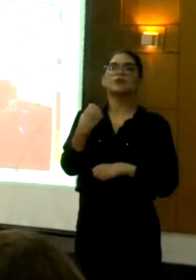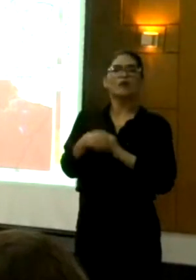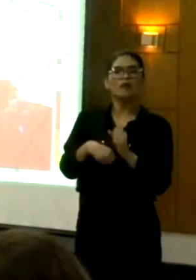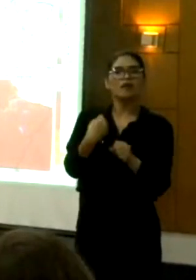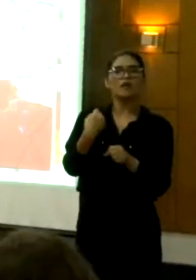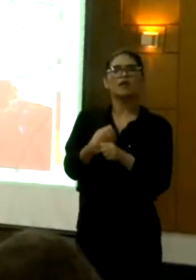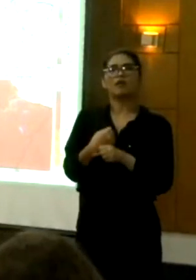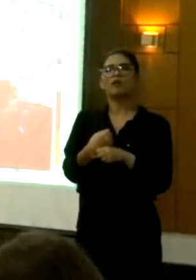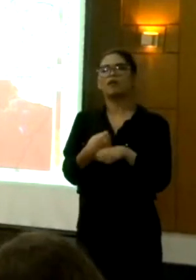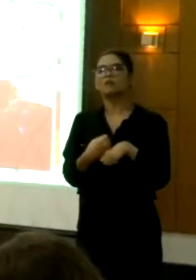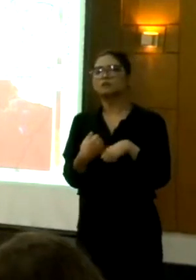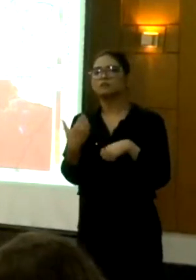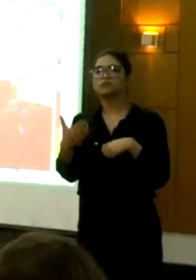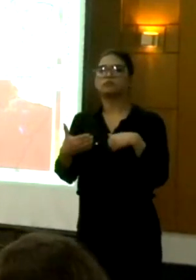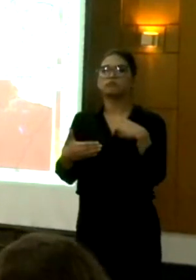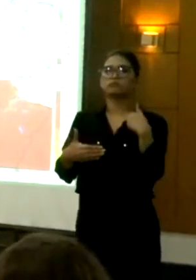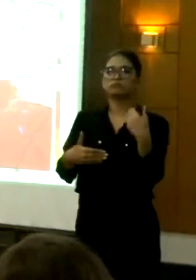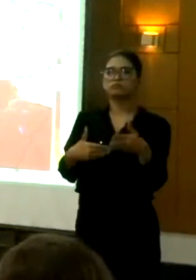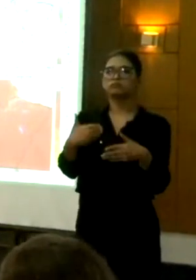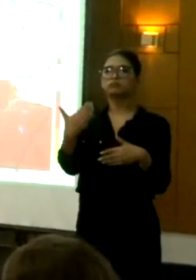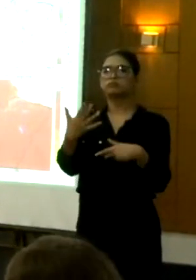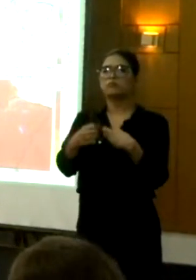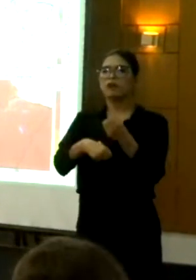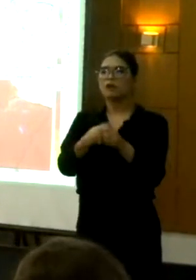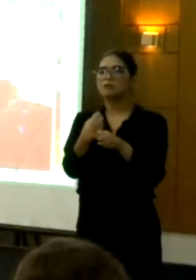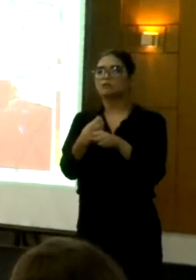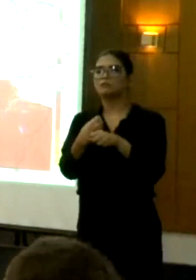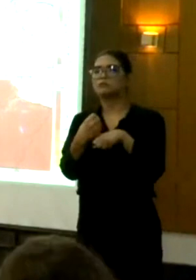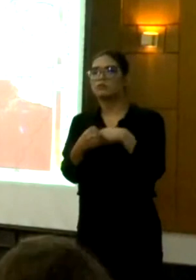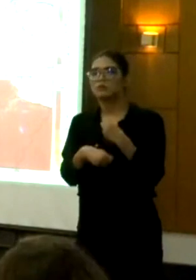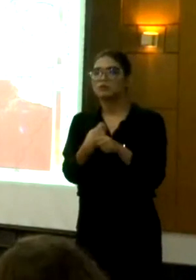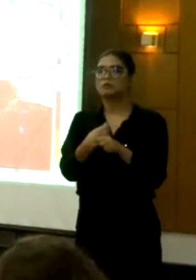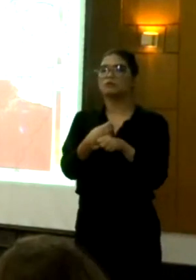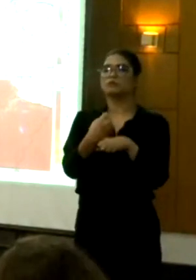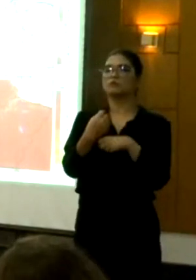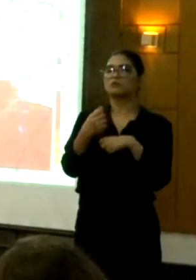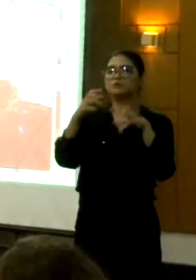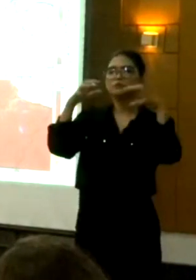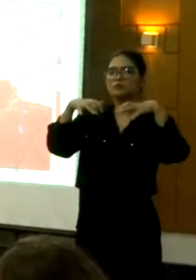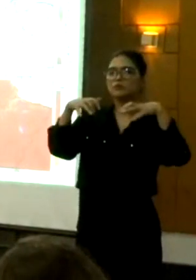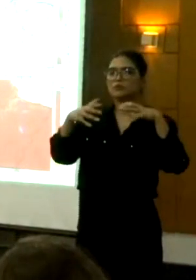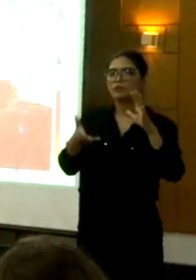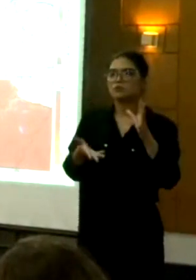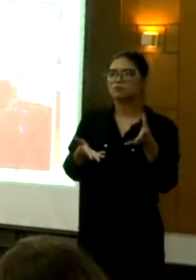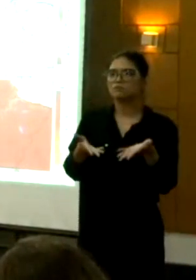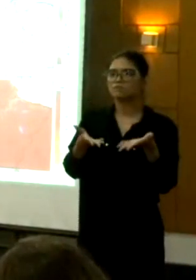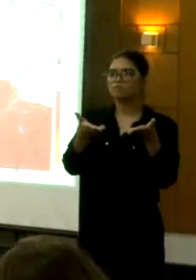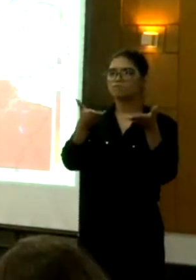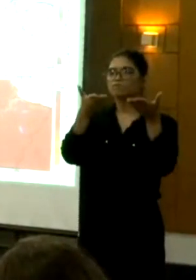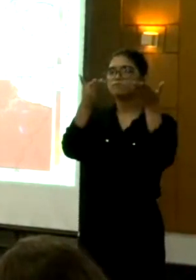, the intensity of the rain is often greater, this is the trend until two thousand and forty and five